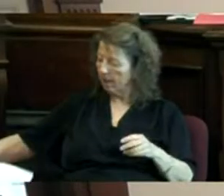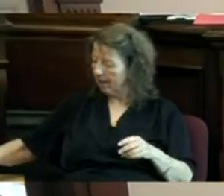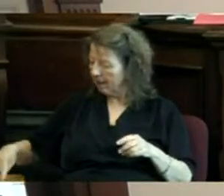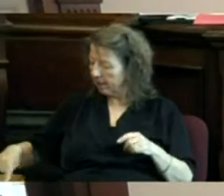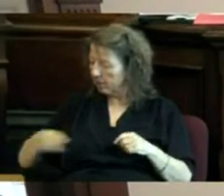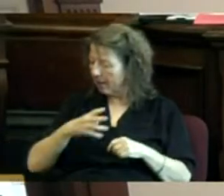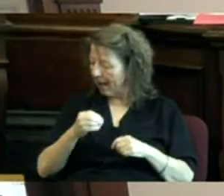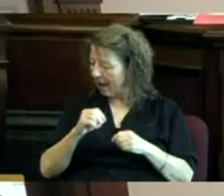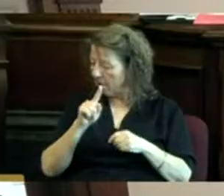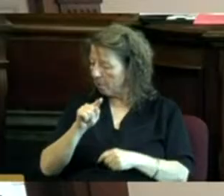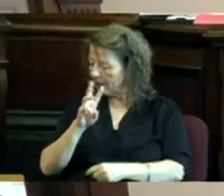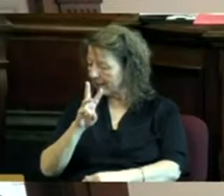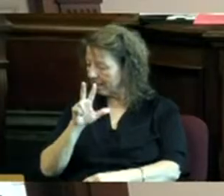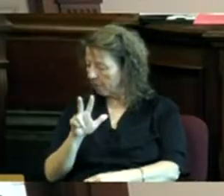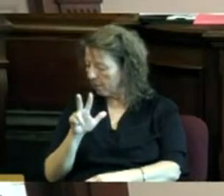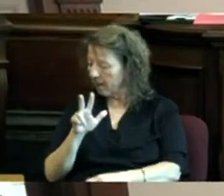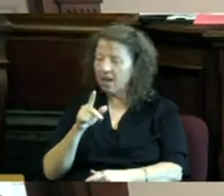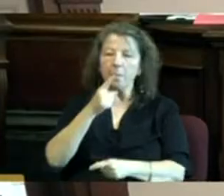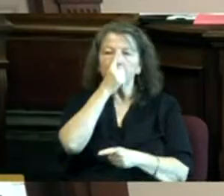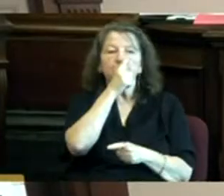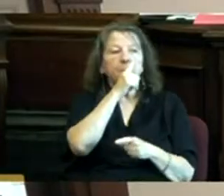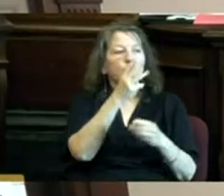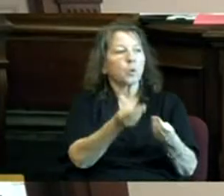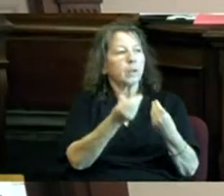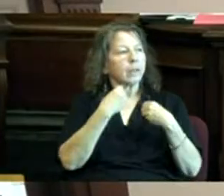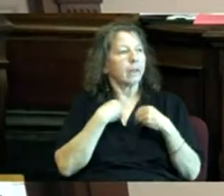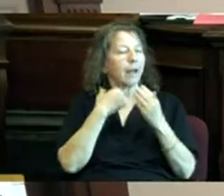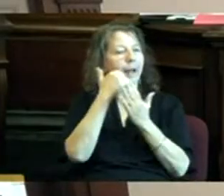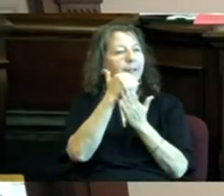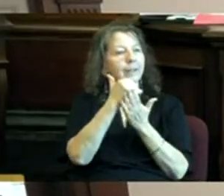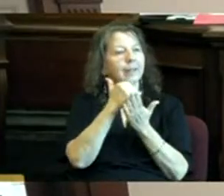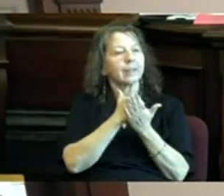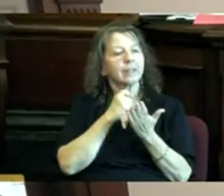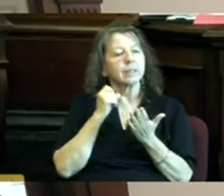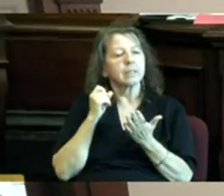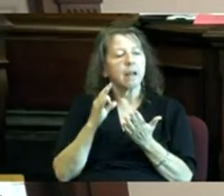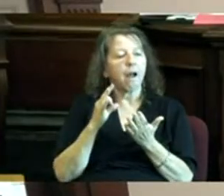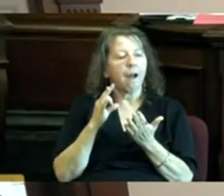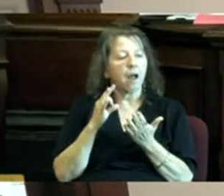this one. And actually in